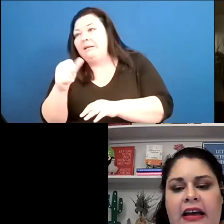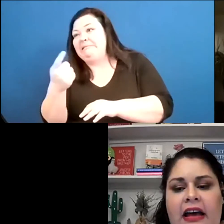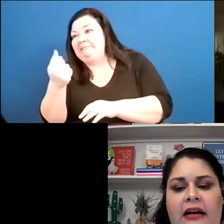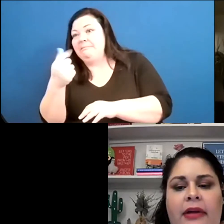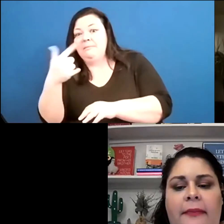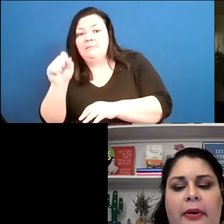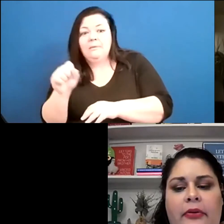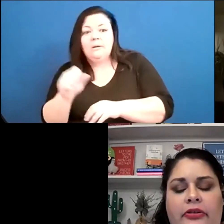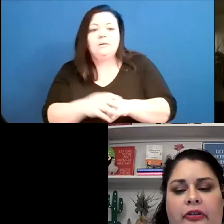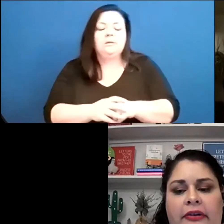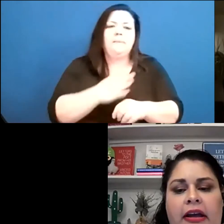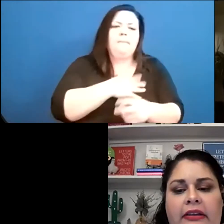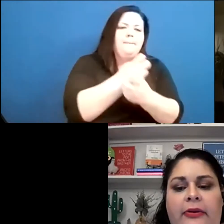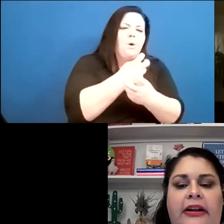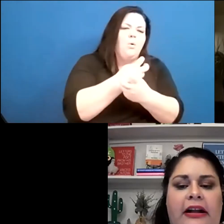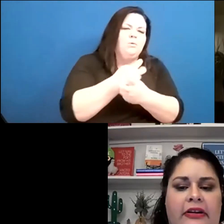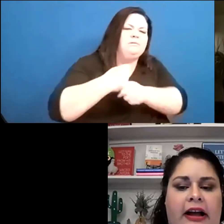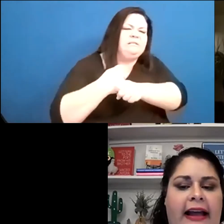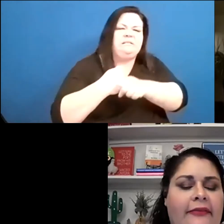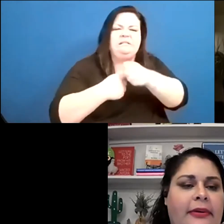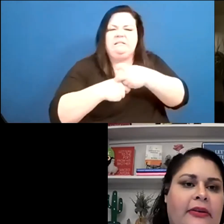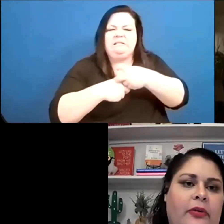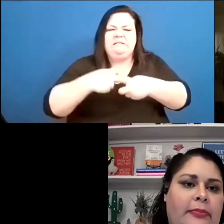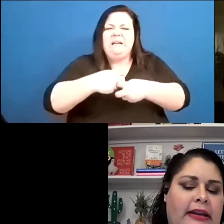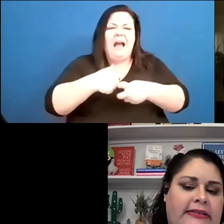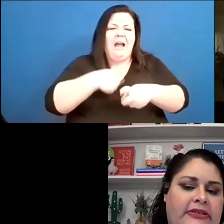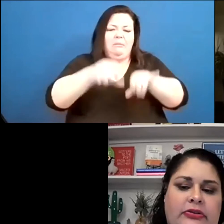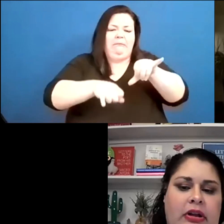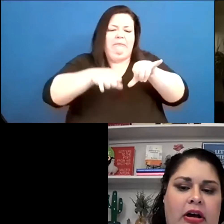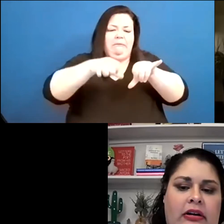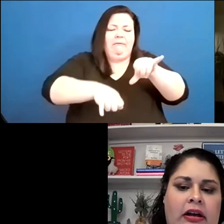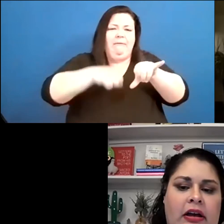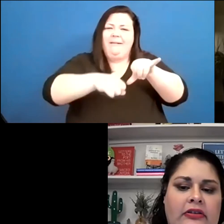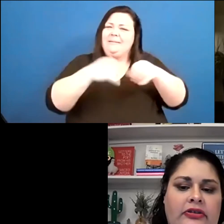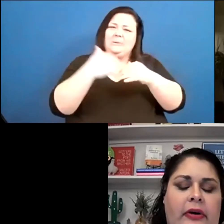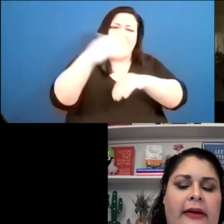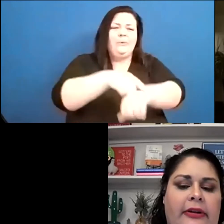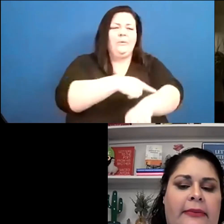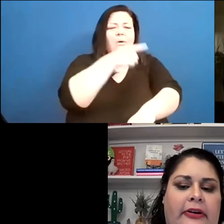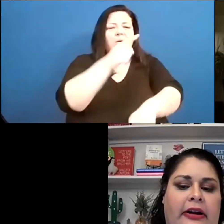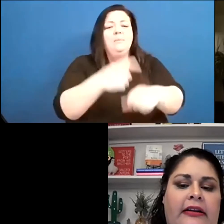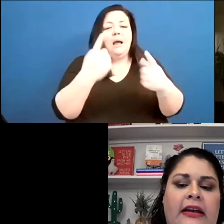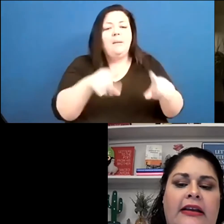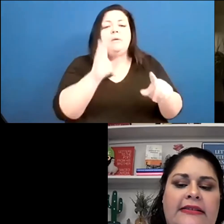My bones grit against one another;/ I have been in one place too long,/ so I will emigrate, seek/